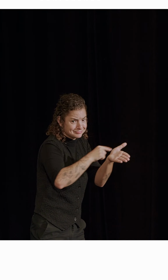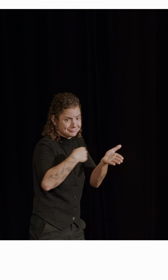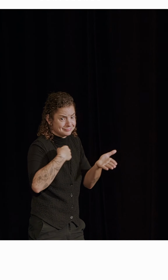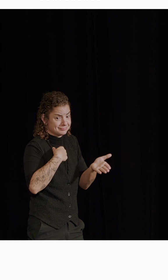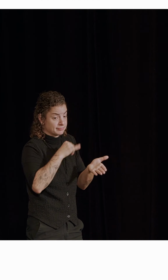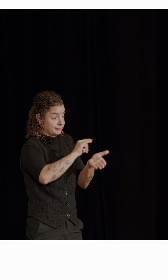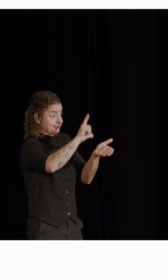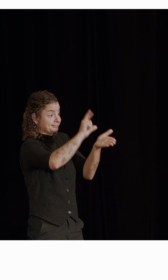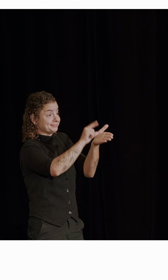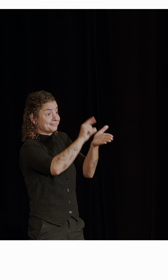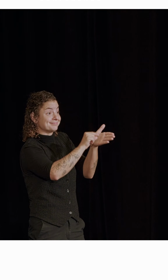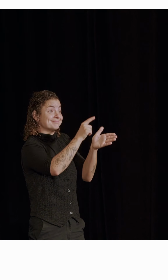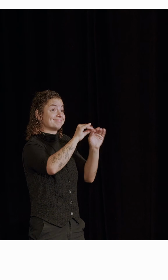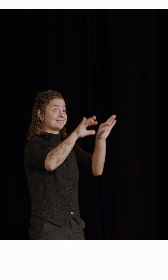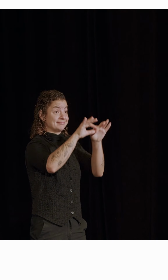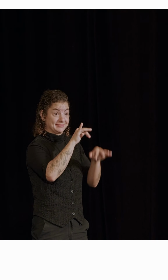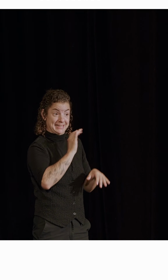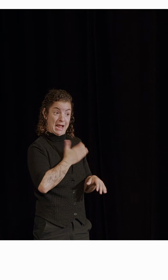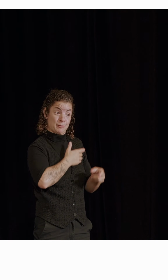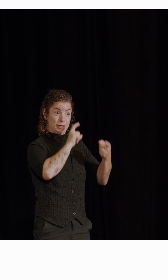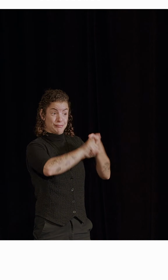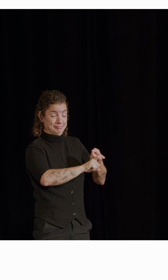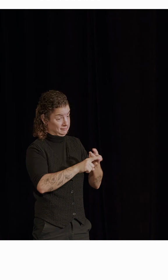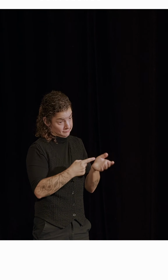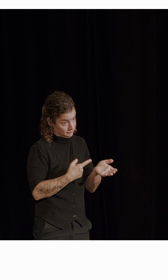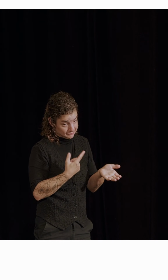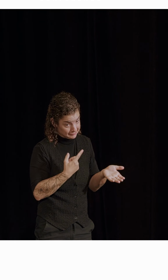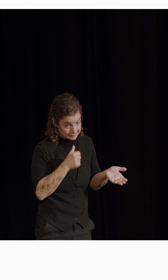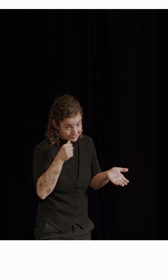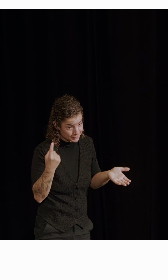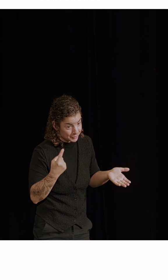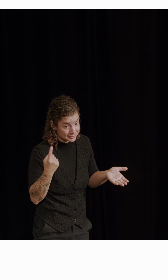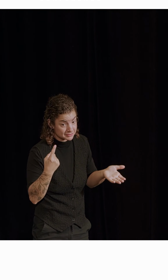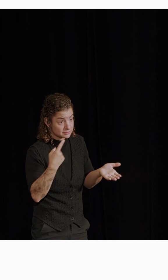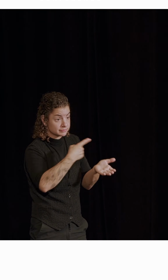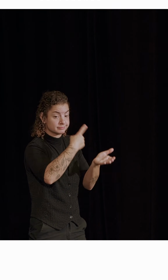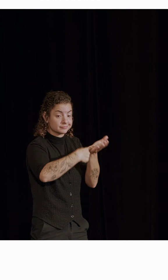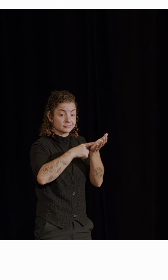Talking about how the blind and low vision community had been buying this product like